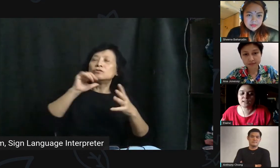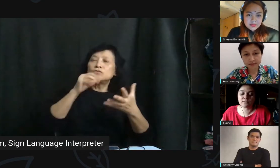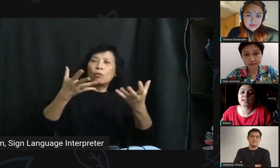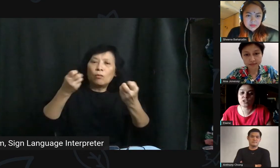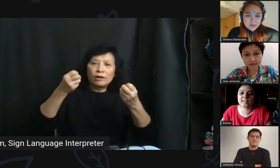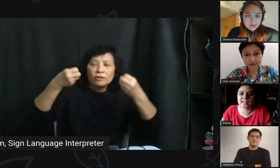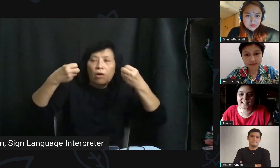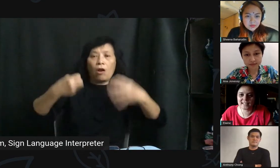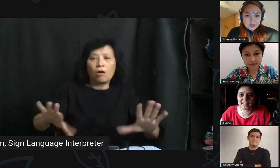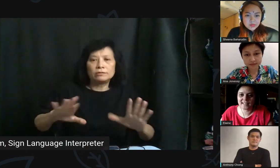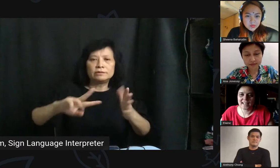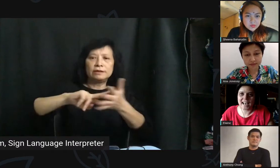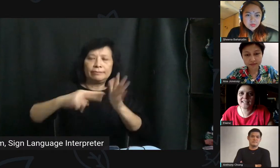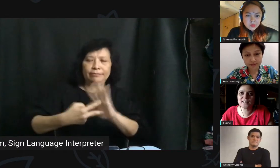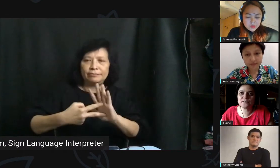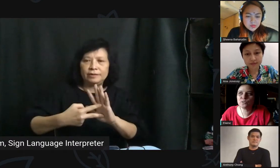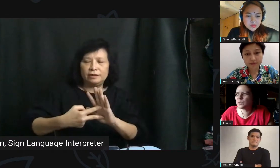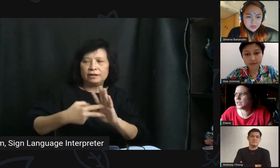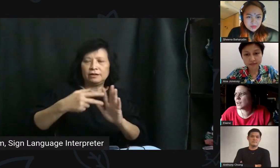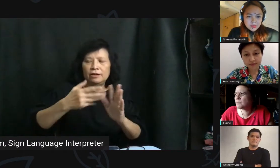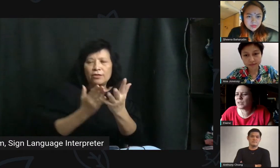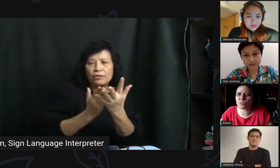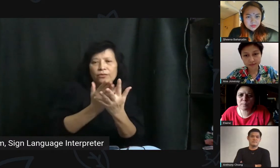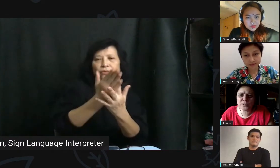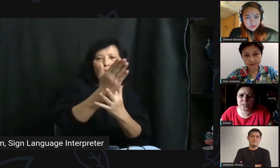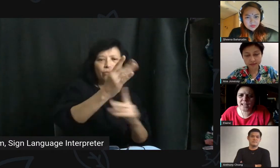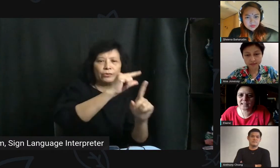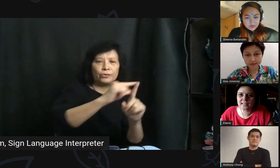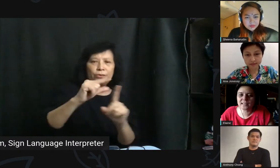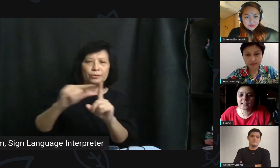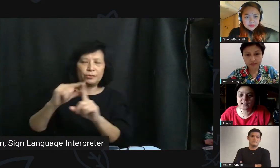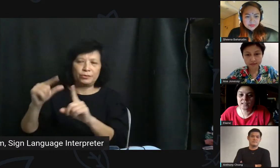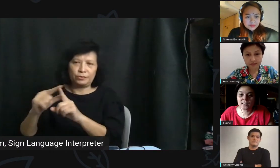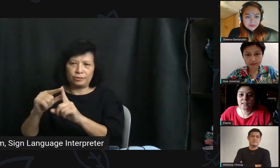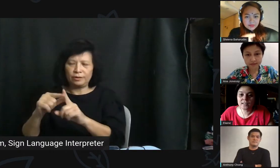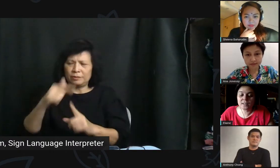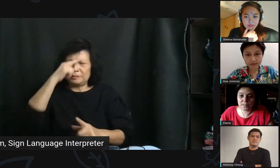direct translating as if you would misrepresent